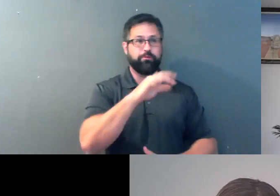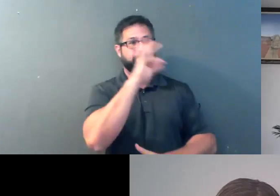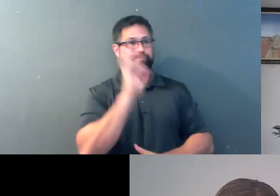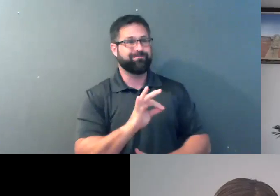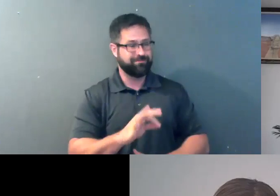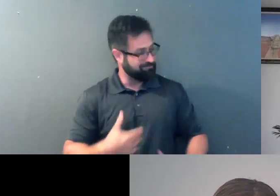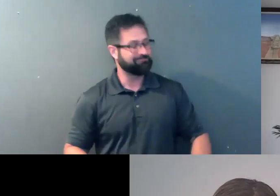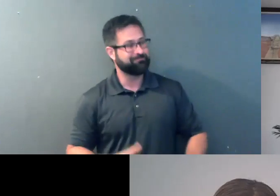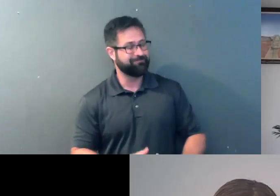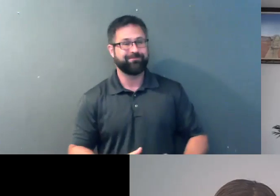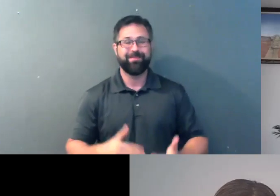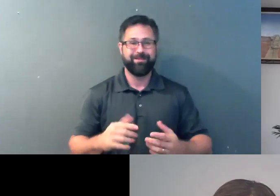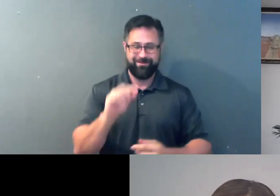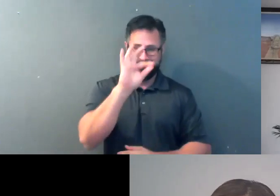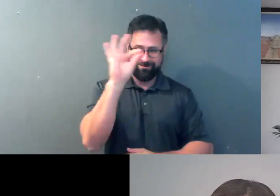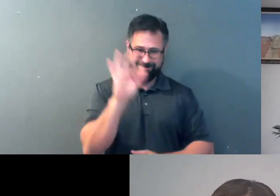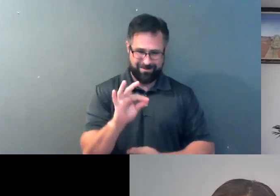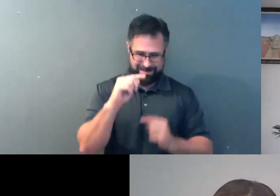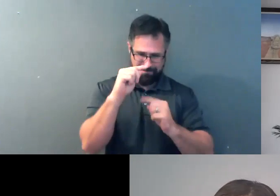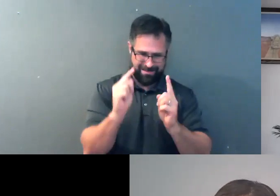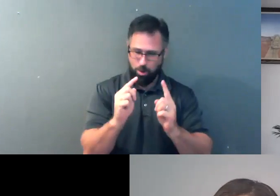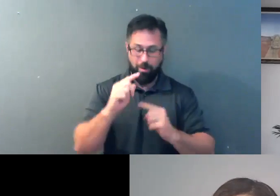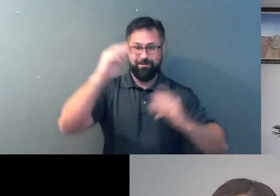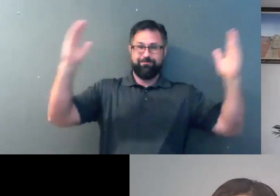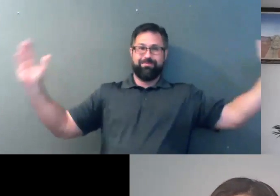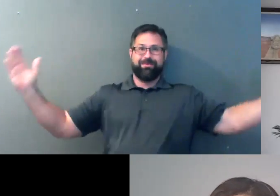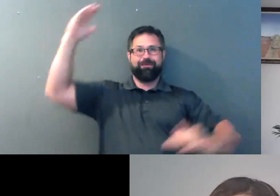we could probably spend this whole session just speaking on this so i will try